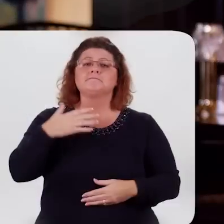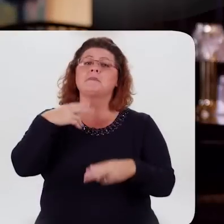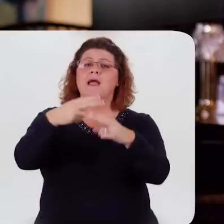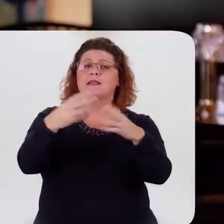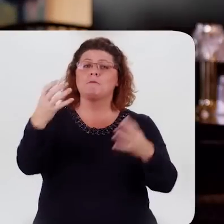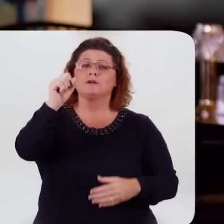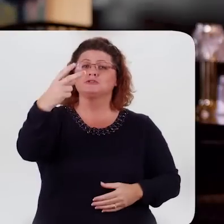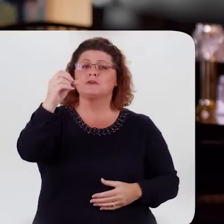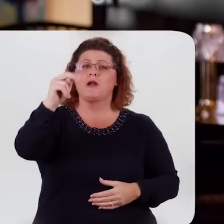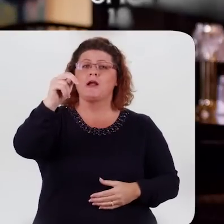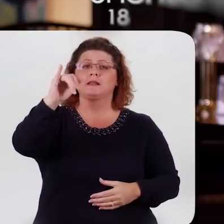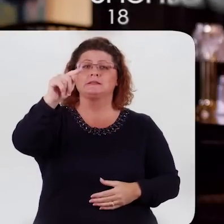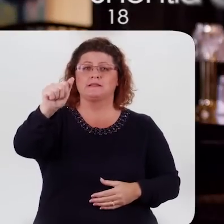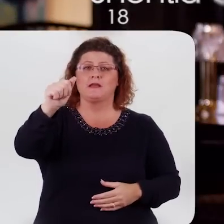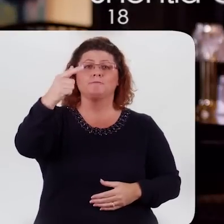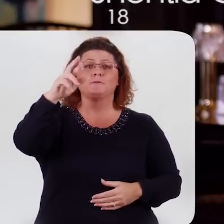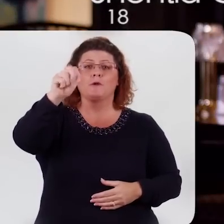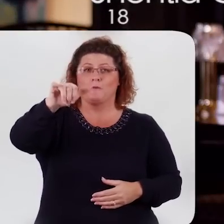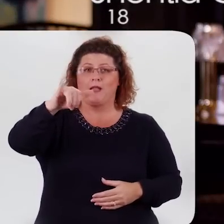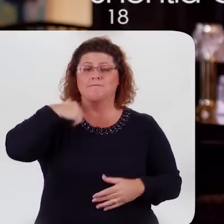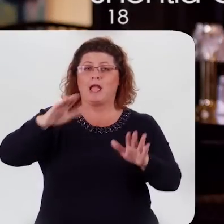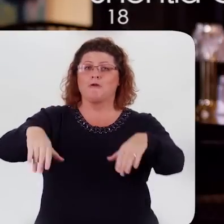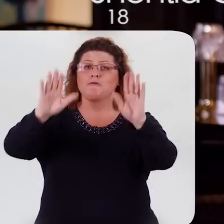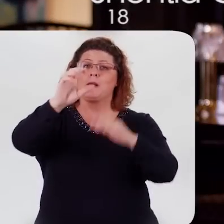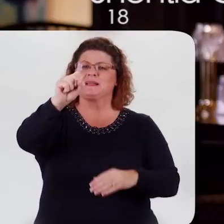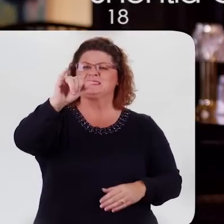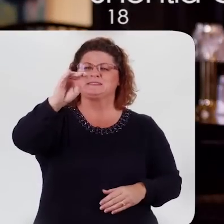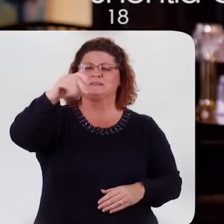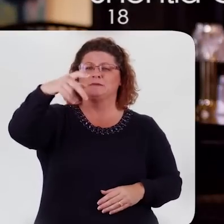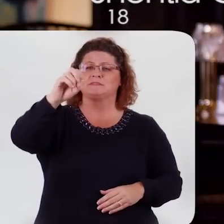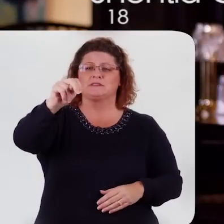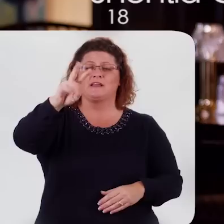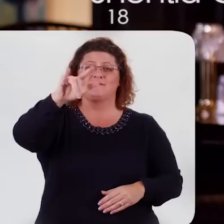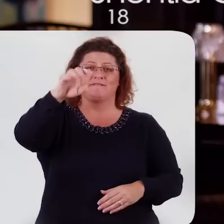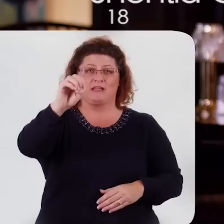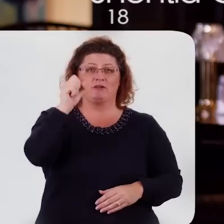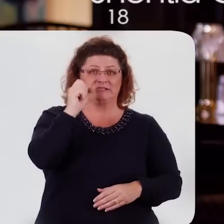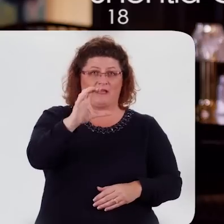My name is Shontia Gray. I grew up in Simpsonville, South Carolina, but I currently live in Greenville South Carolina, and I'm 18 years old.